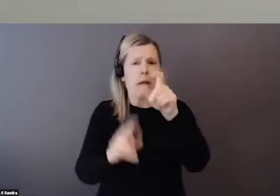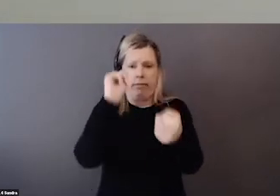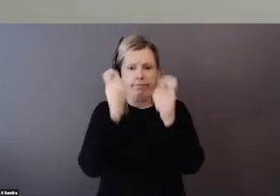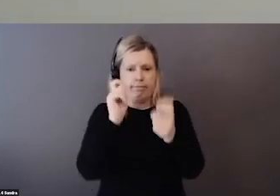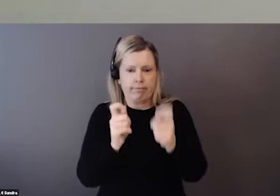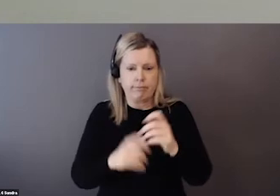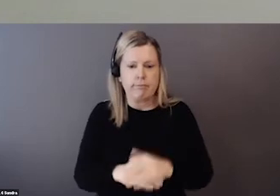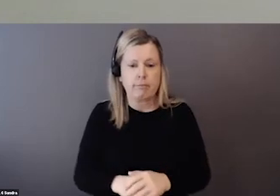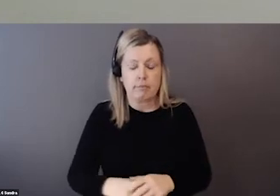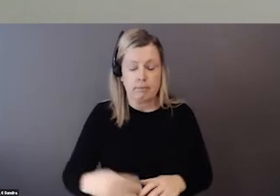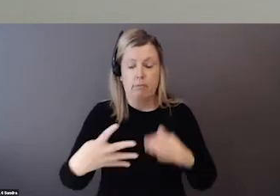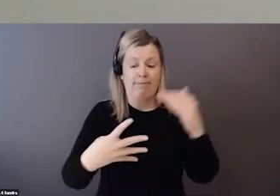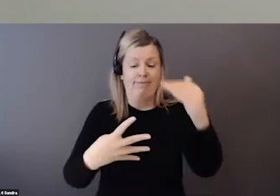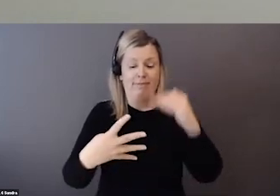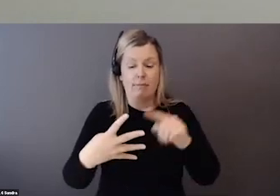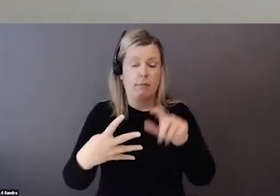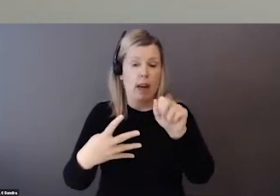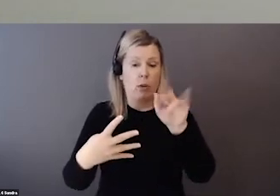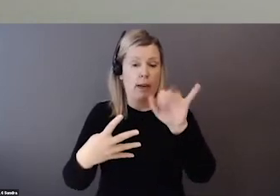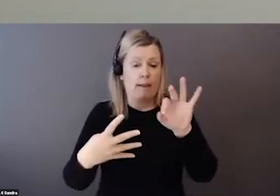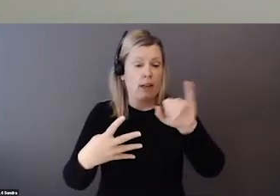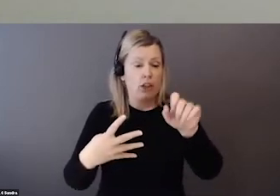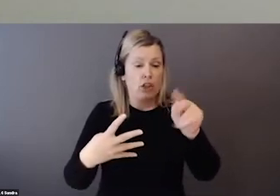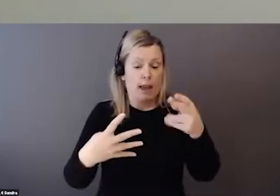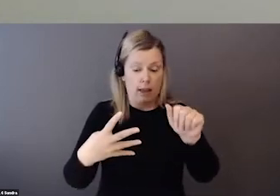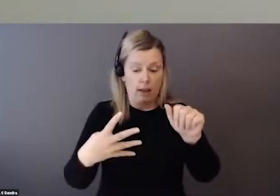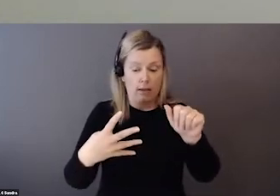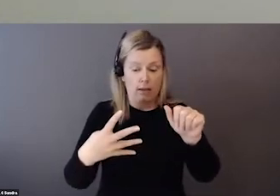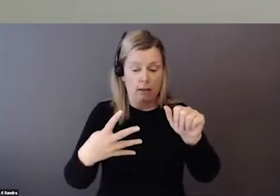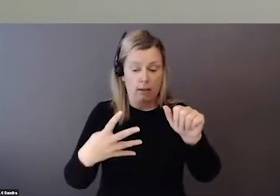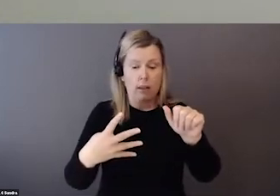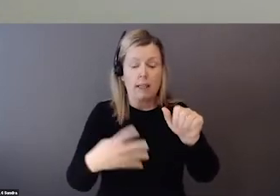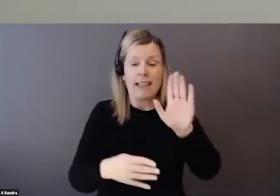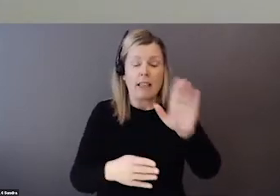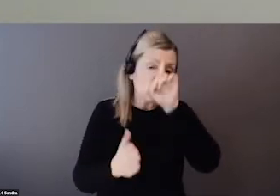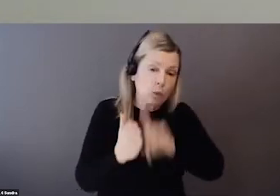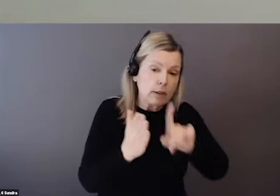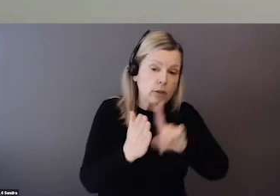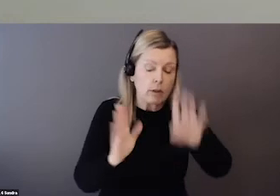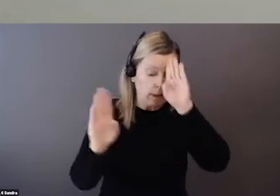Next, Arif Jetha of the Institute for Work and Health will talk about research that aims to better understand